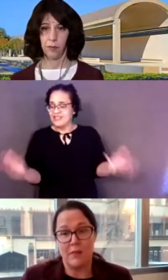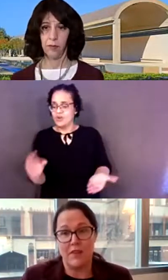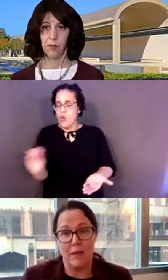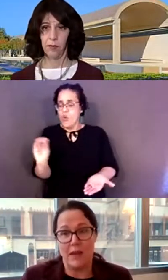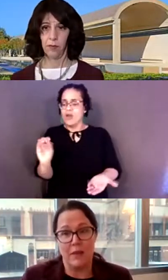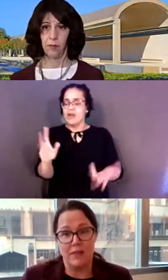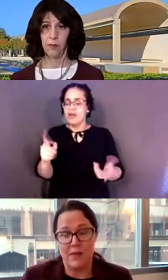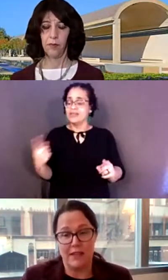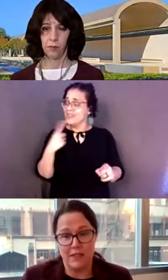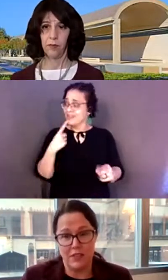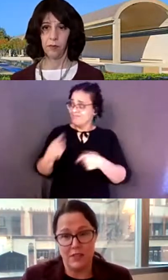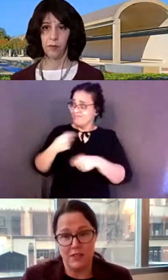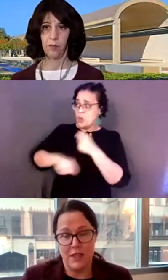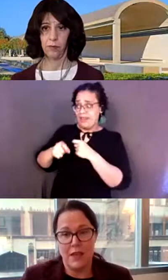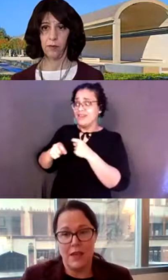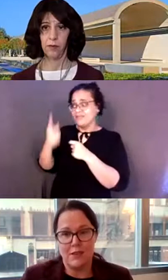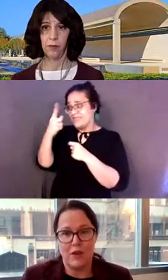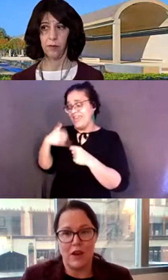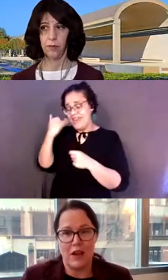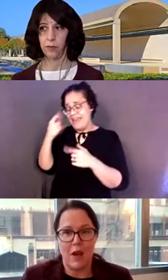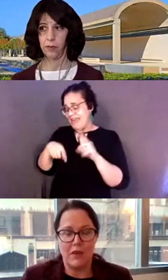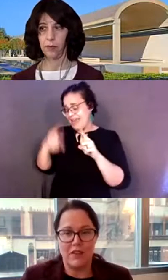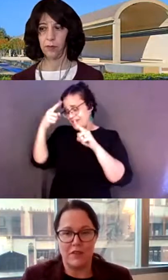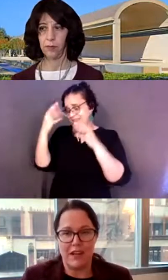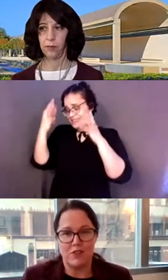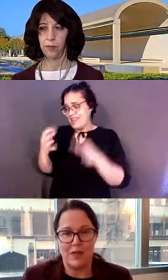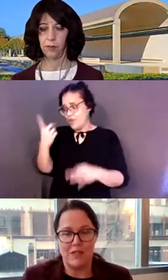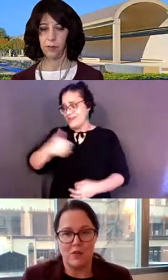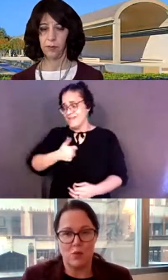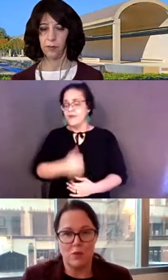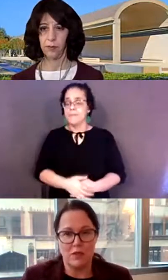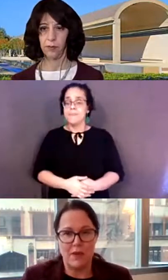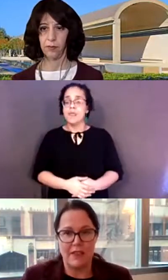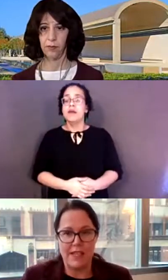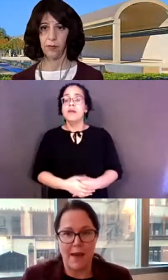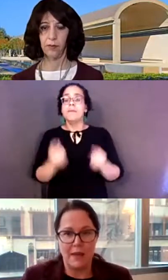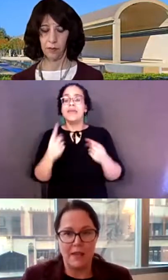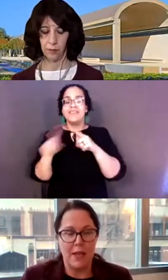I'm not able to make decisions. And so there are a couple of different instruments and tools to make this